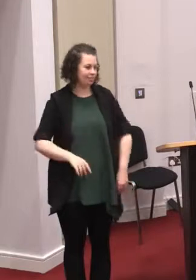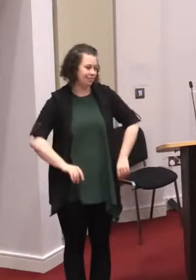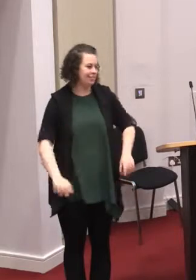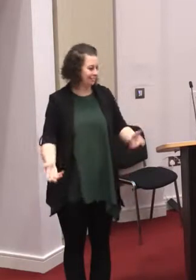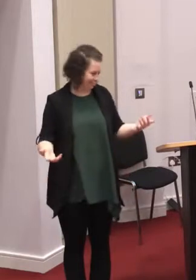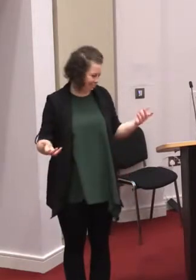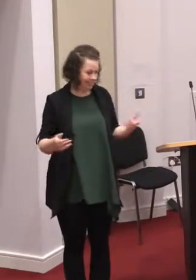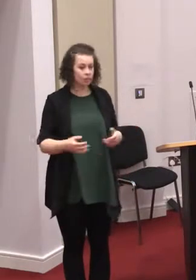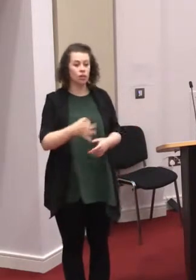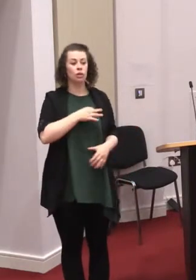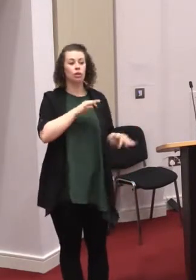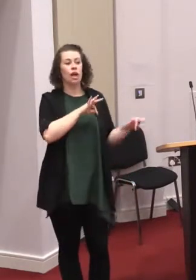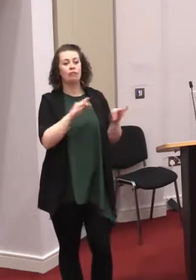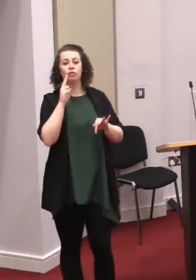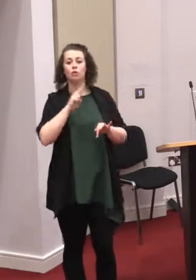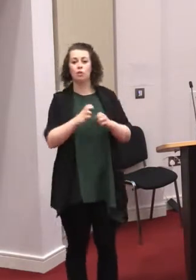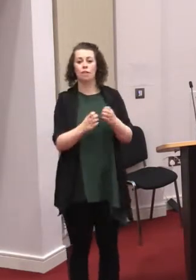Good afternoon, everyone.